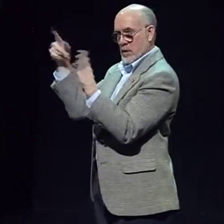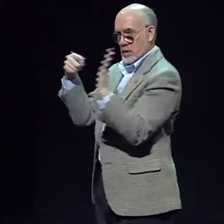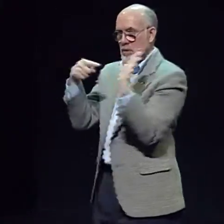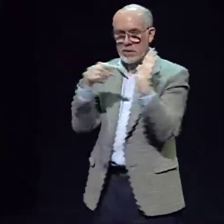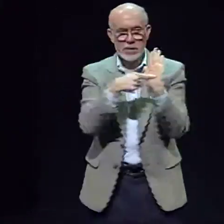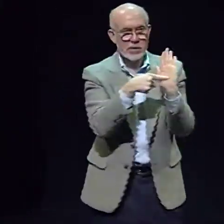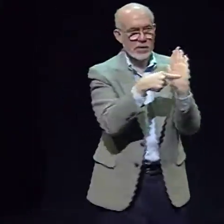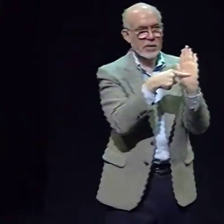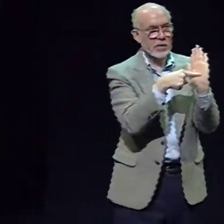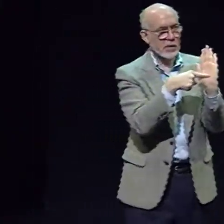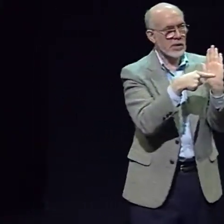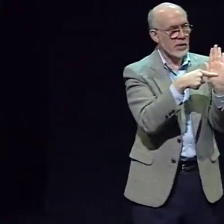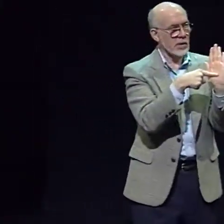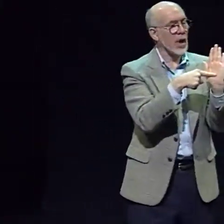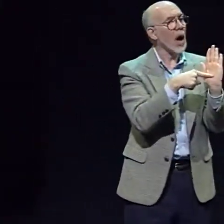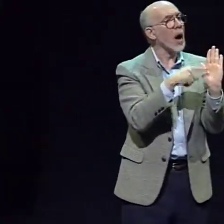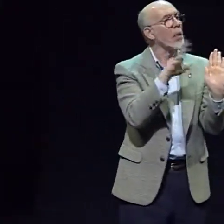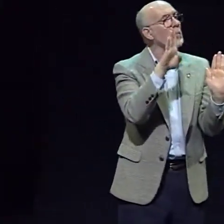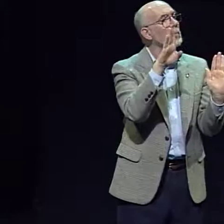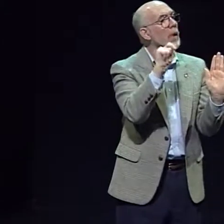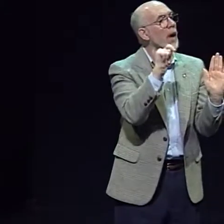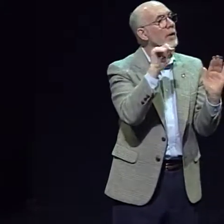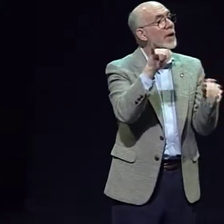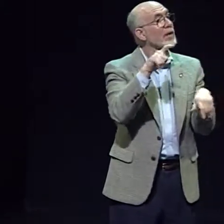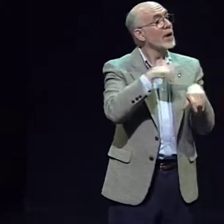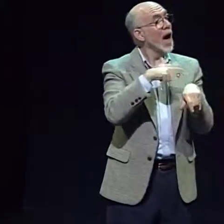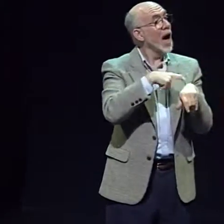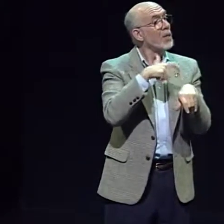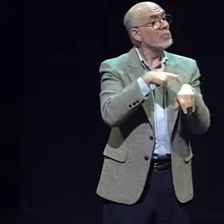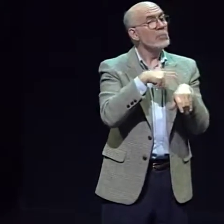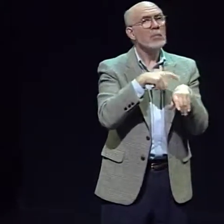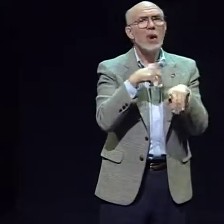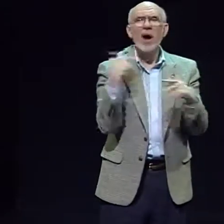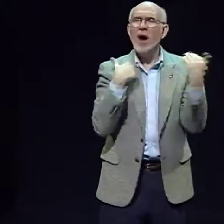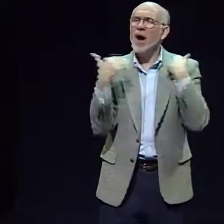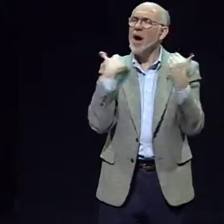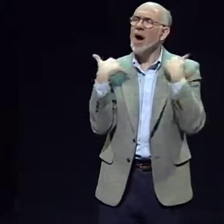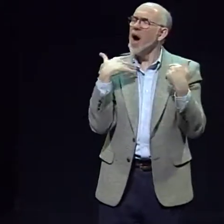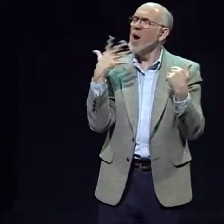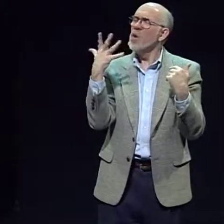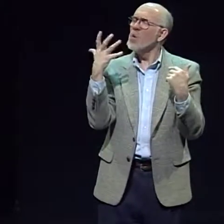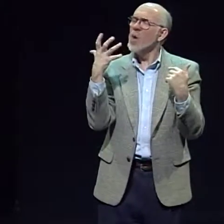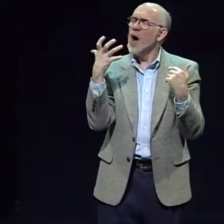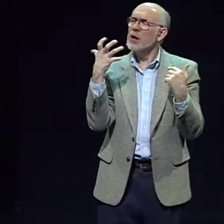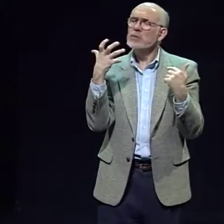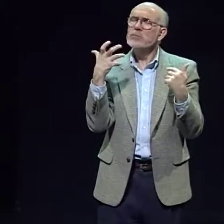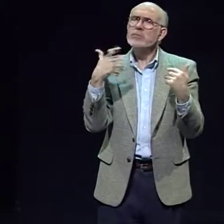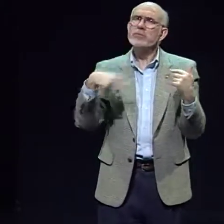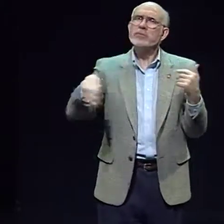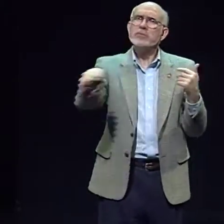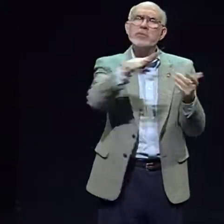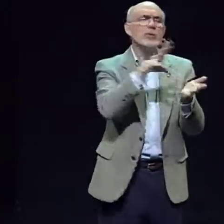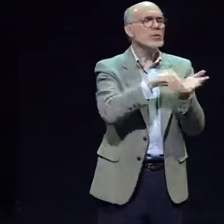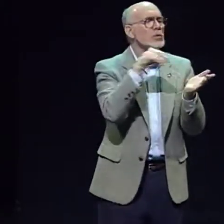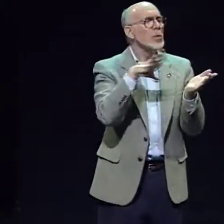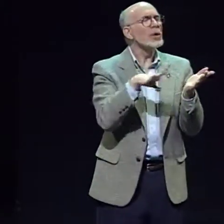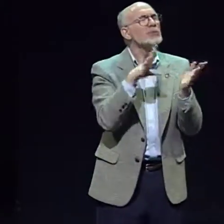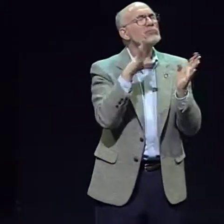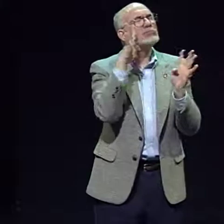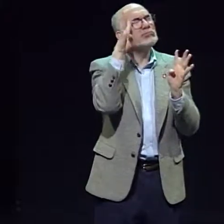INTO AMERICAN SIGN LANGUAGE. THAT WAS THE WHOLE POINT OF THE CLASS, BUT BACK AT THAT TIME, I WAS ASKED OVER AND OVER AGAIN